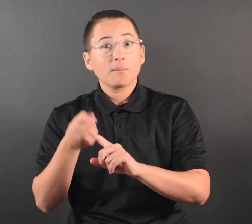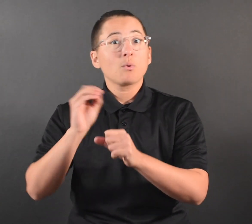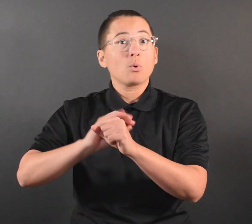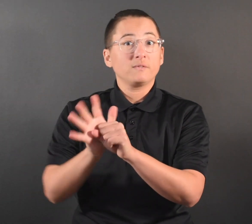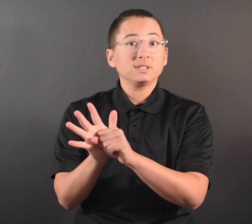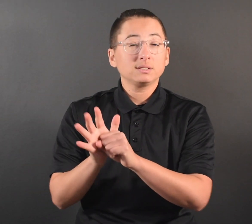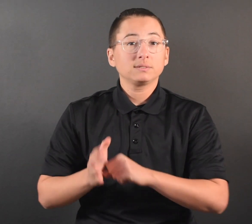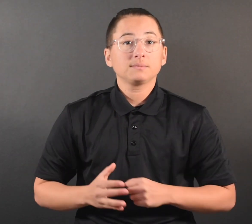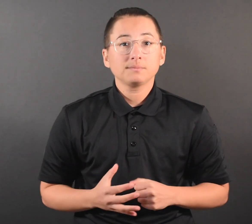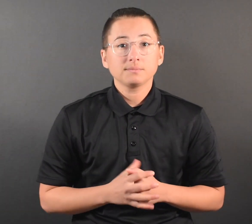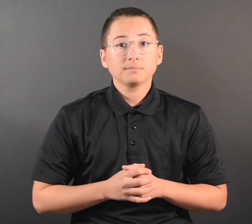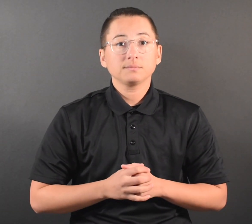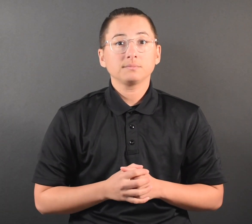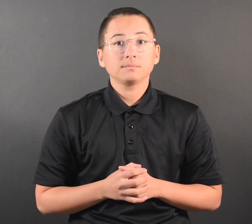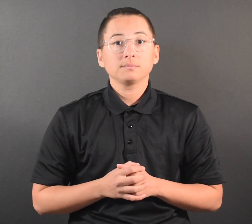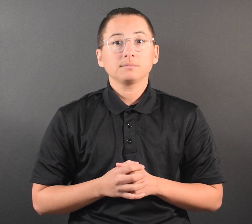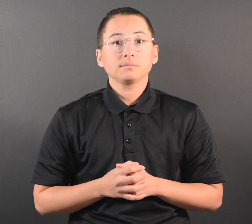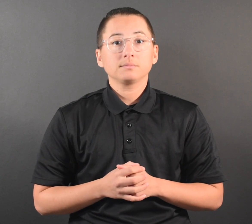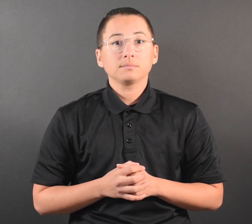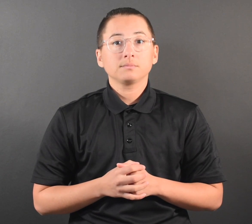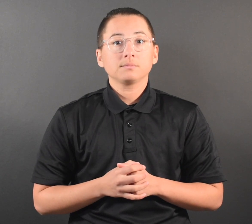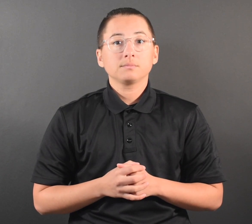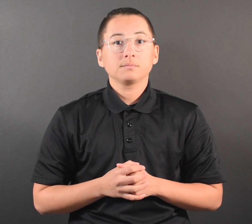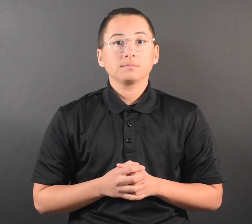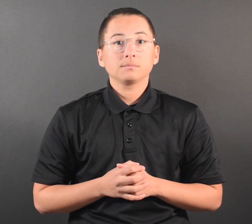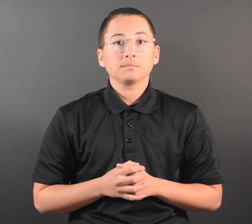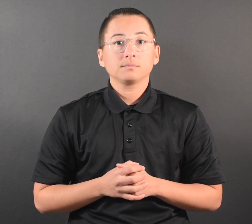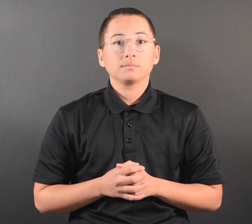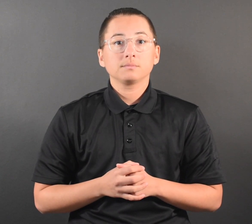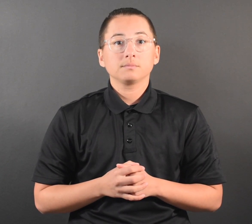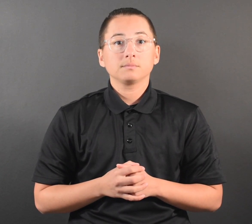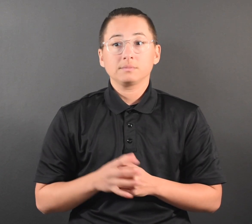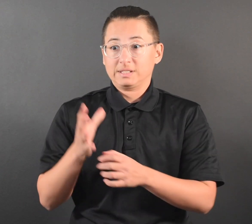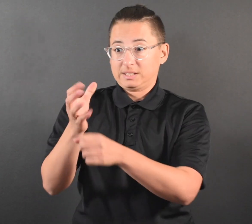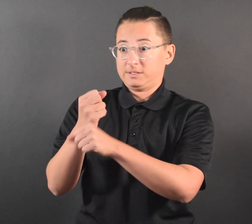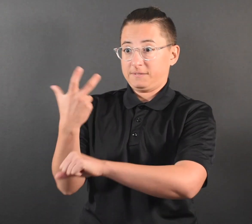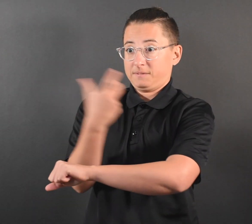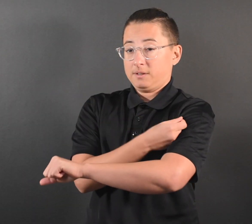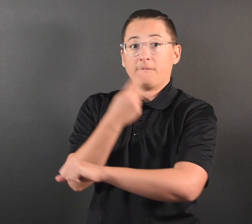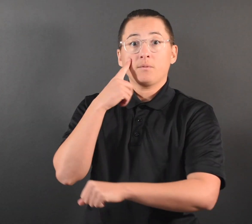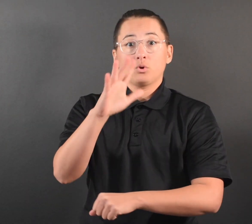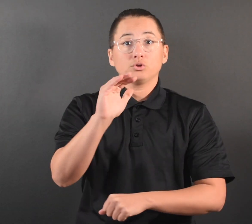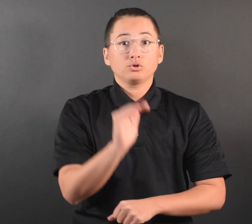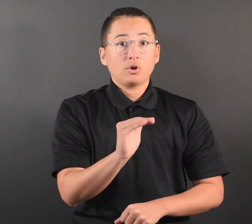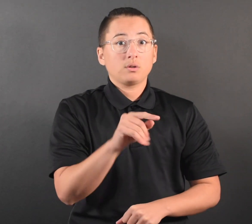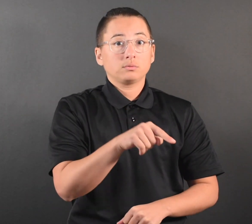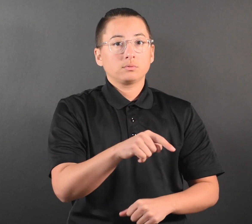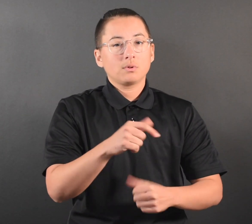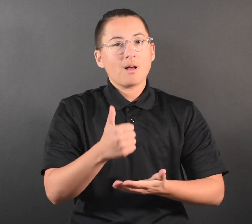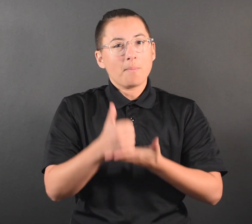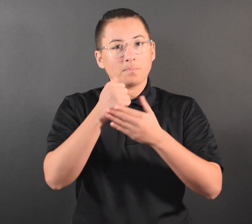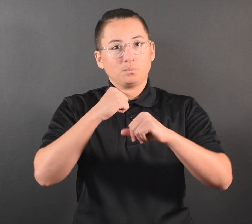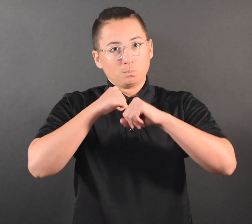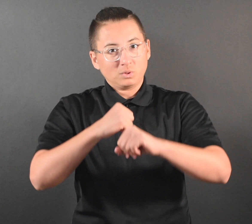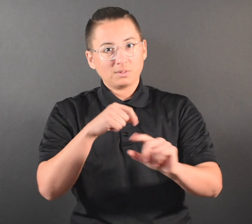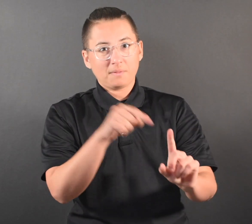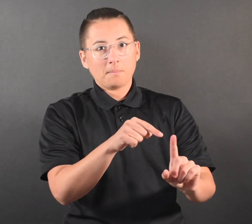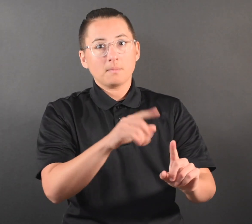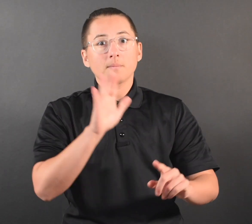Getting your child vaccinated helps protect them, your family, and your community. Talk to your health care provider about which